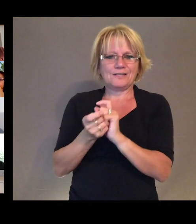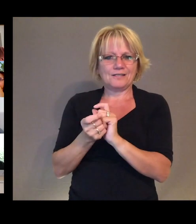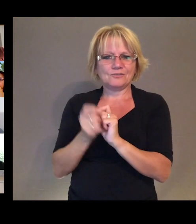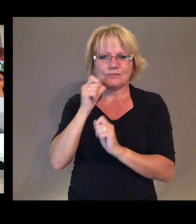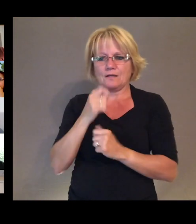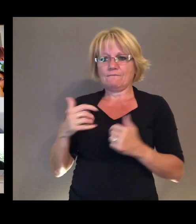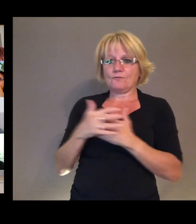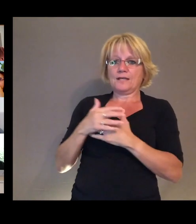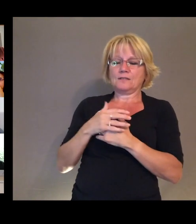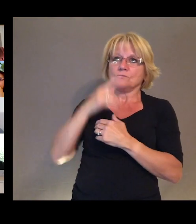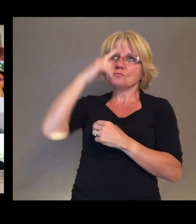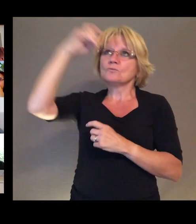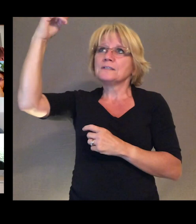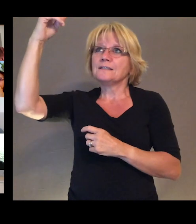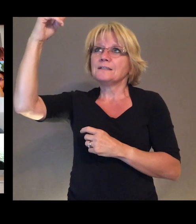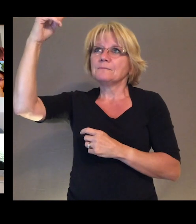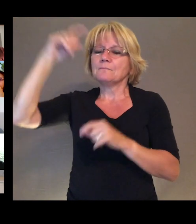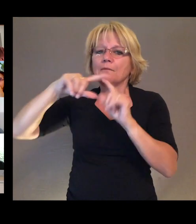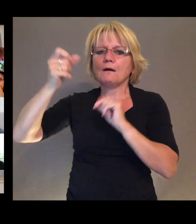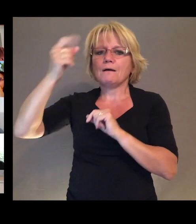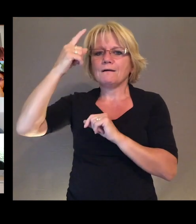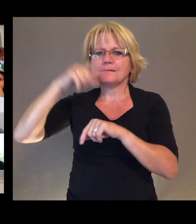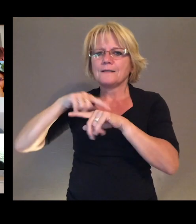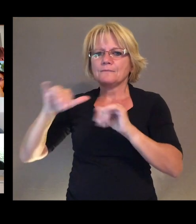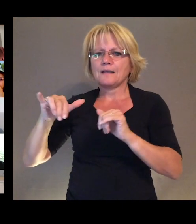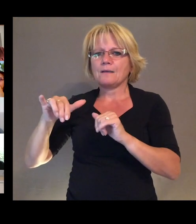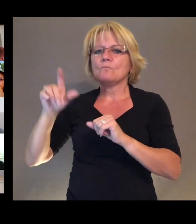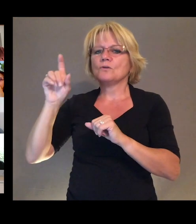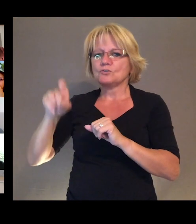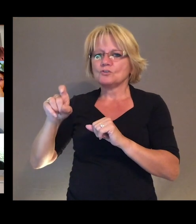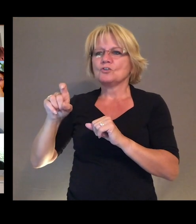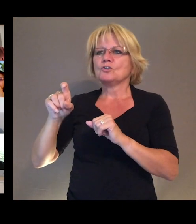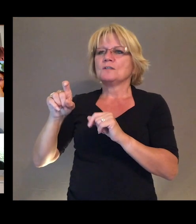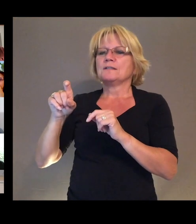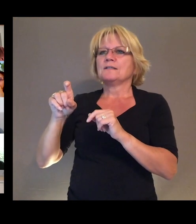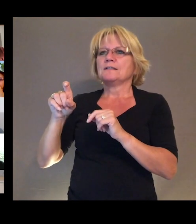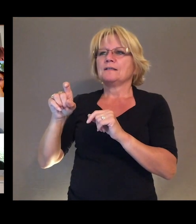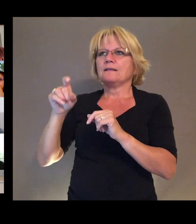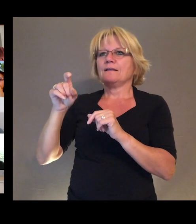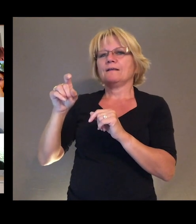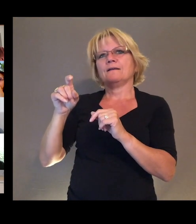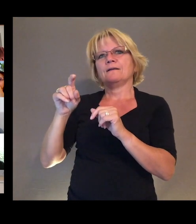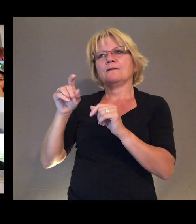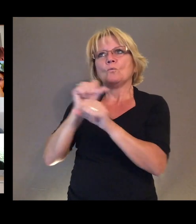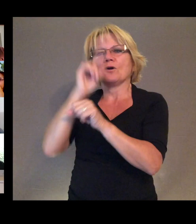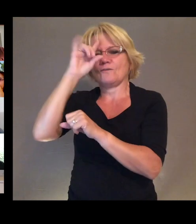but we also shouldn't be afraid, you know, we shouldn't be dreaming big and then assuming it's somebody else's job to do the actual work.